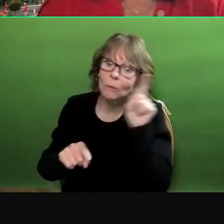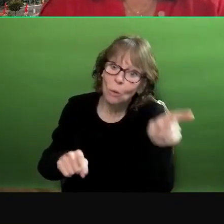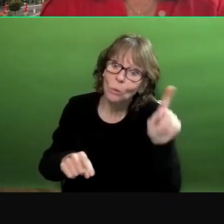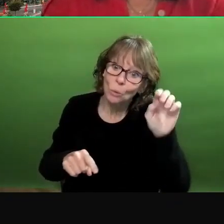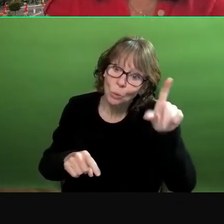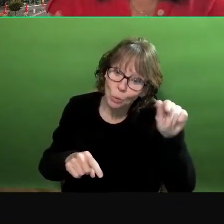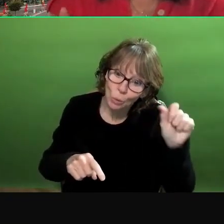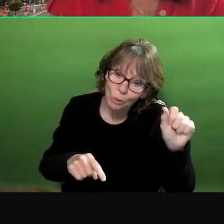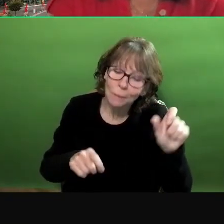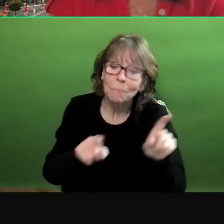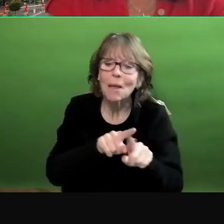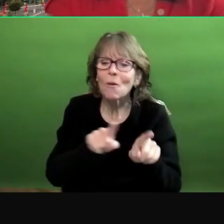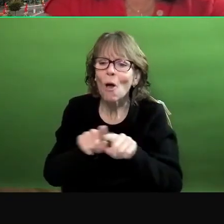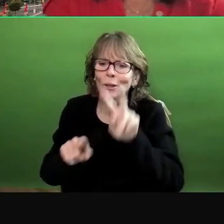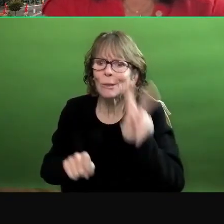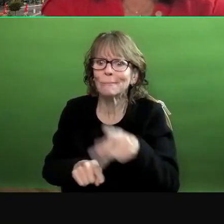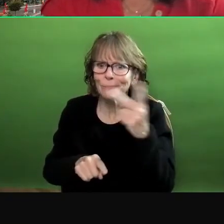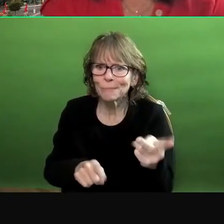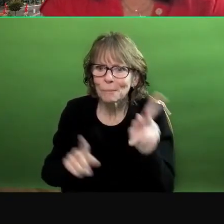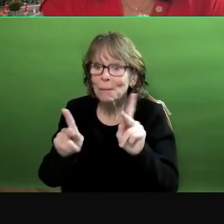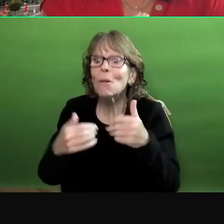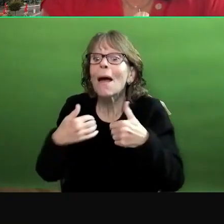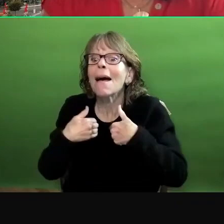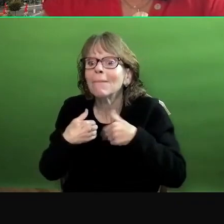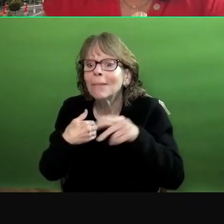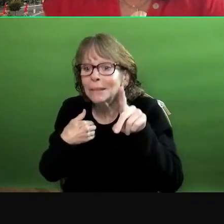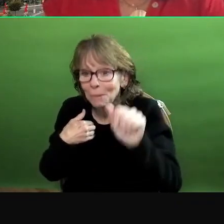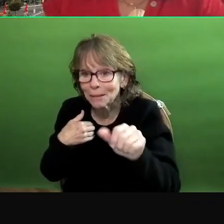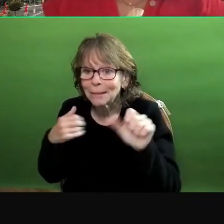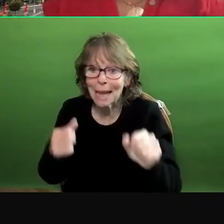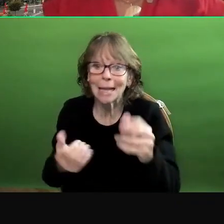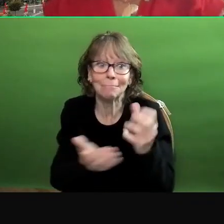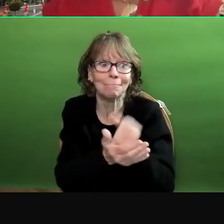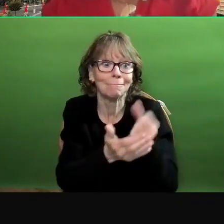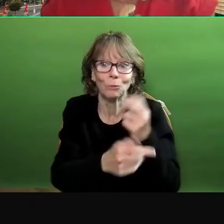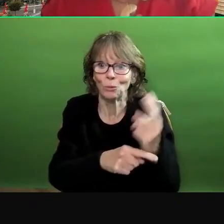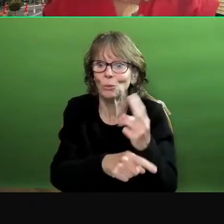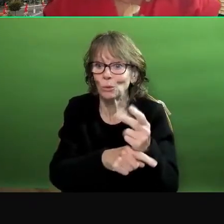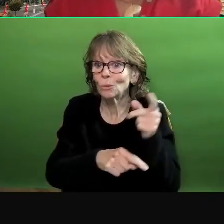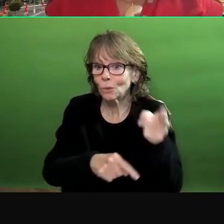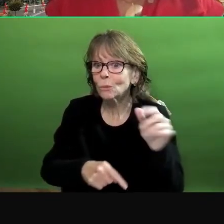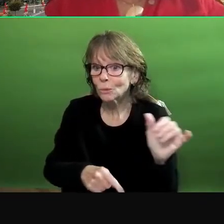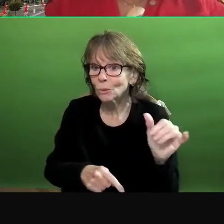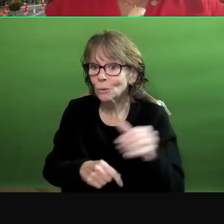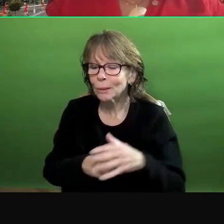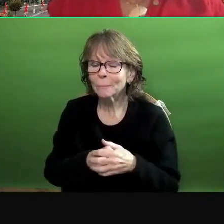with disabilities would be using these as well. As more and more tools come